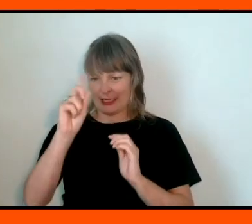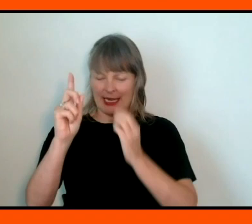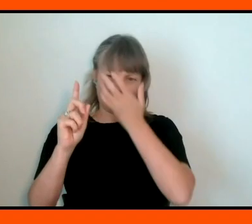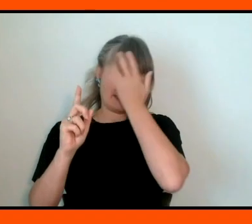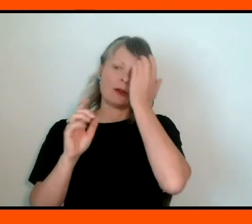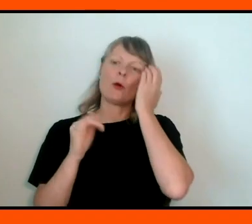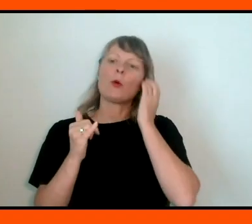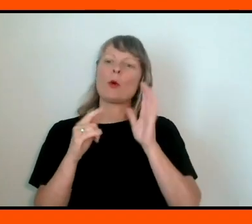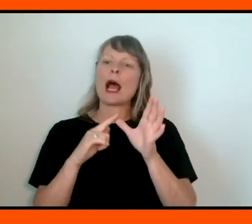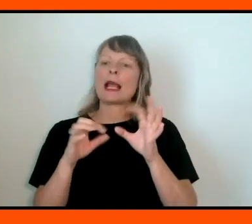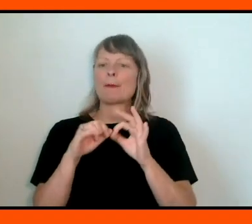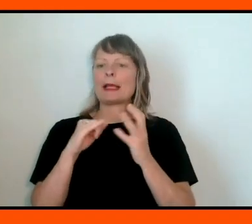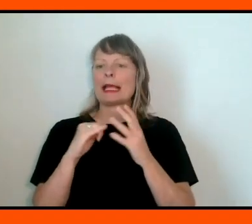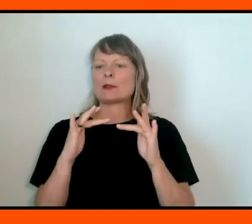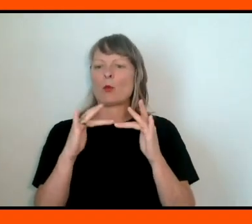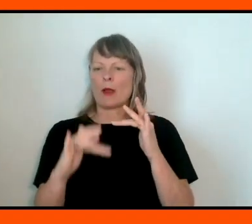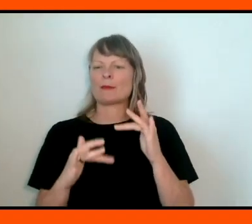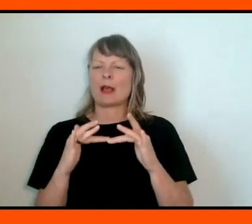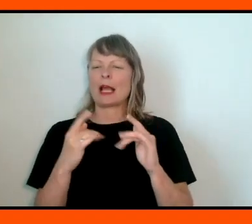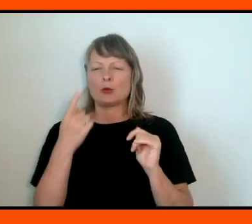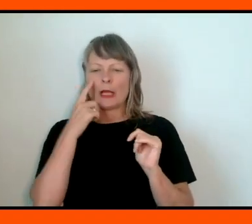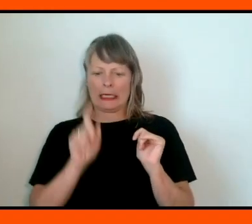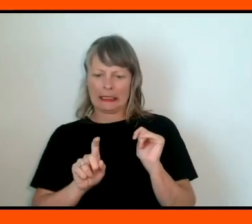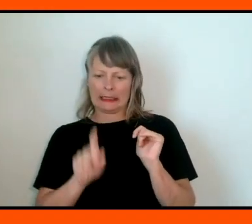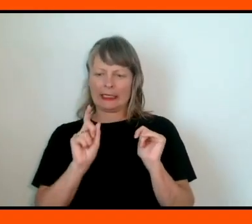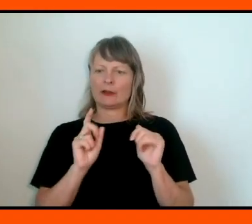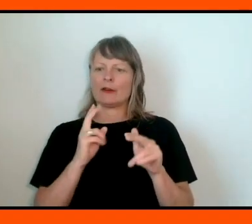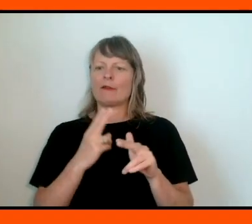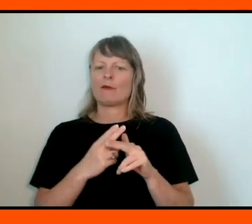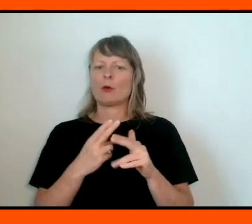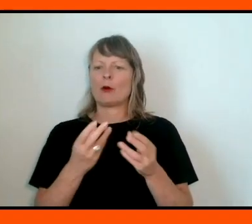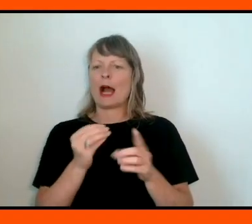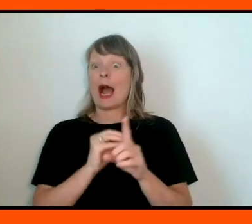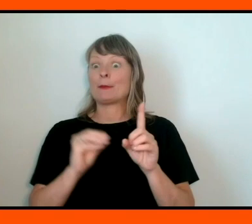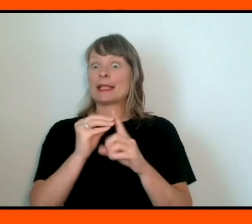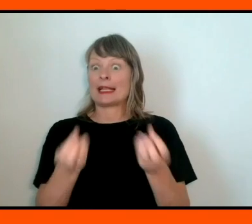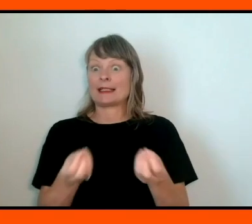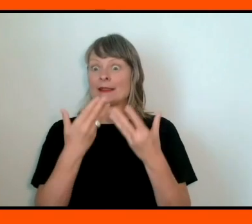and you’ll get notified when we’ve done our short list